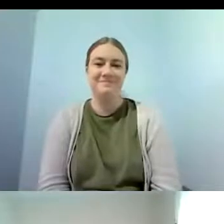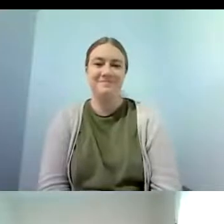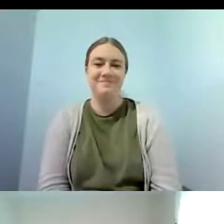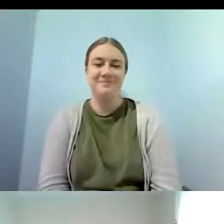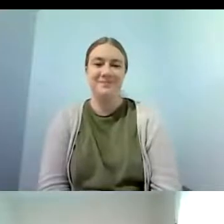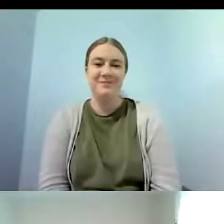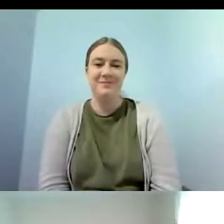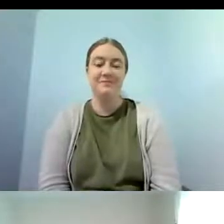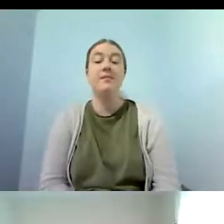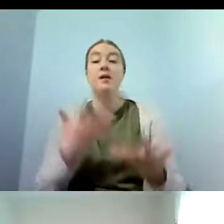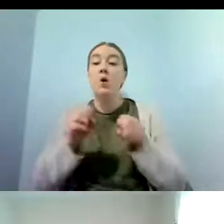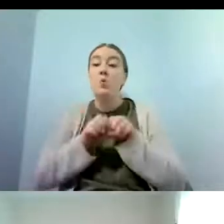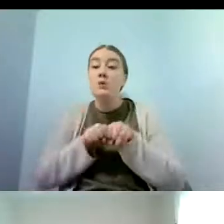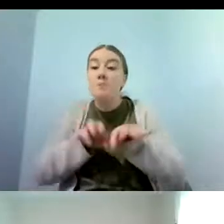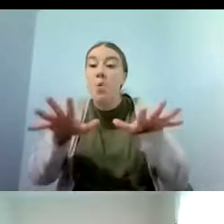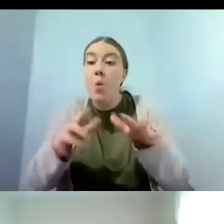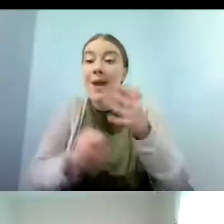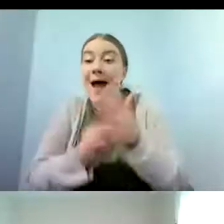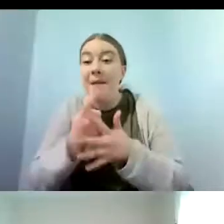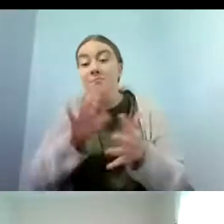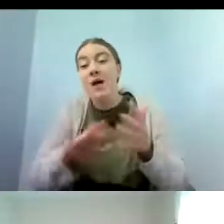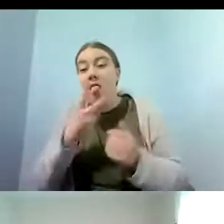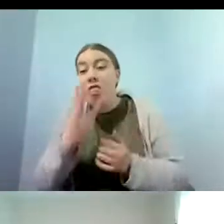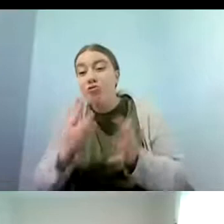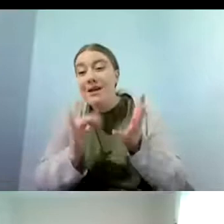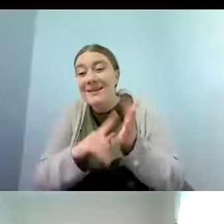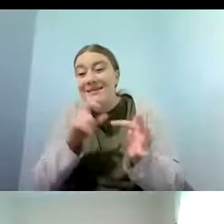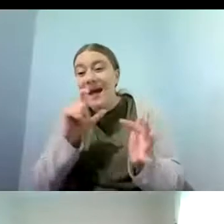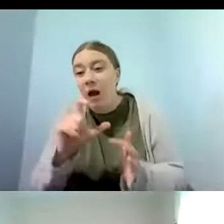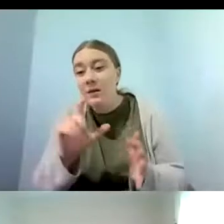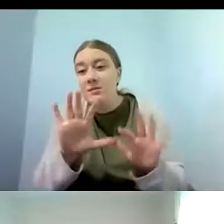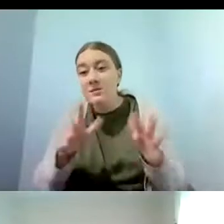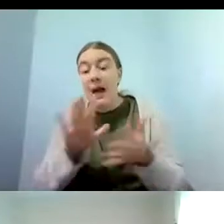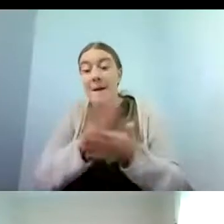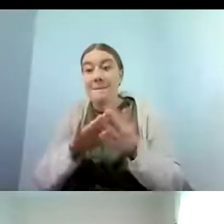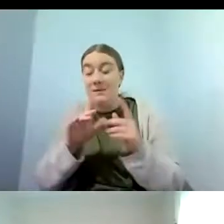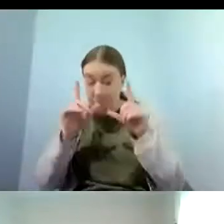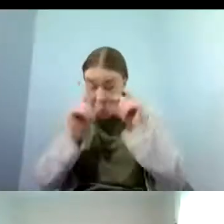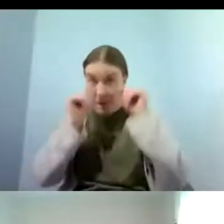the spawning typically lasts around three seconds so it's blink and you'll miss it and but luckily